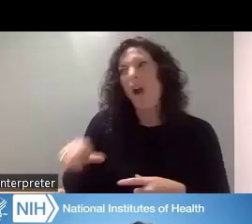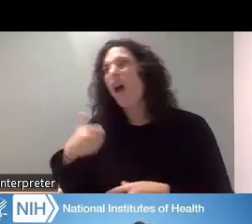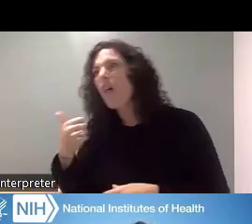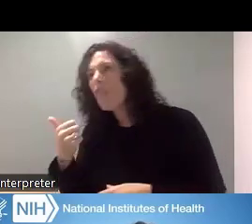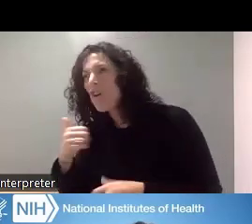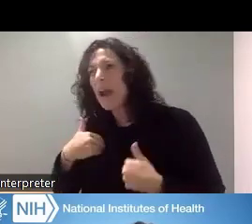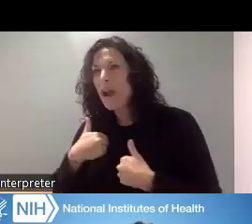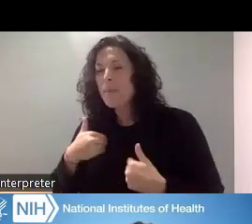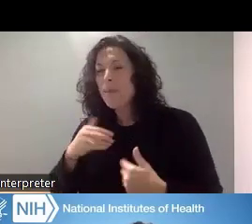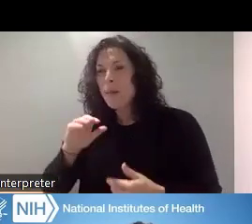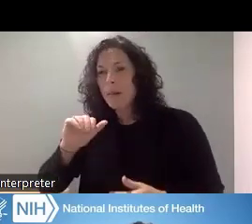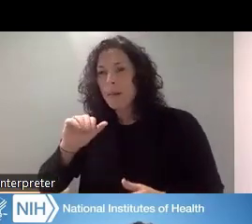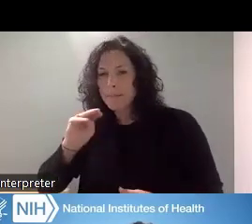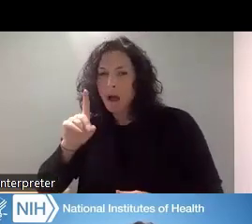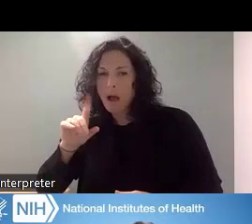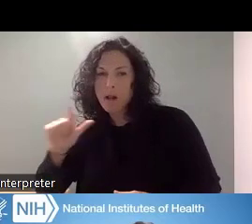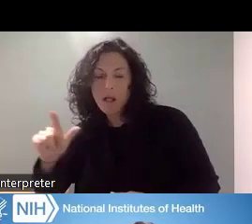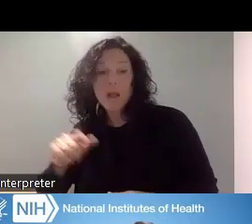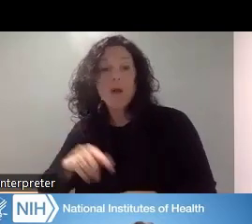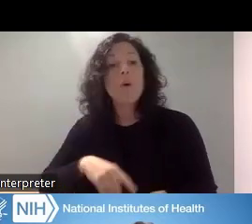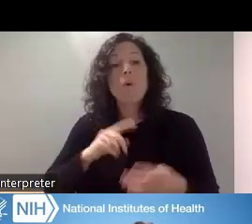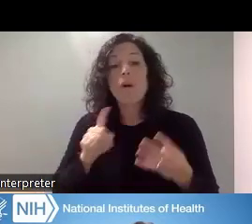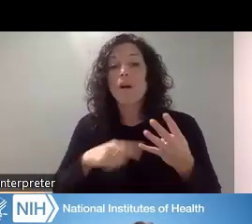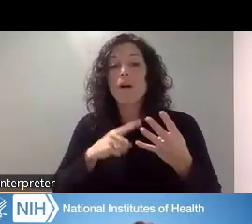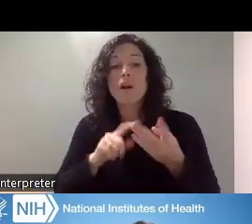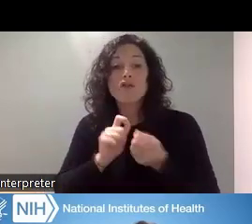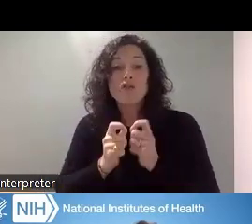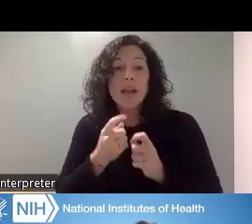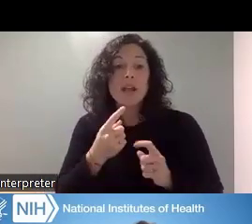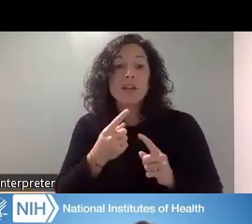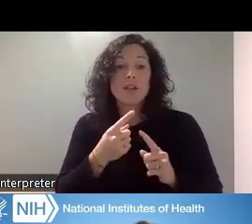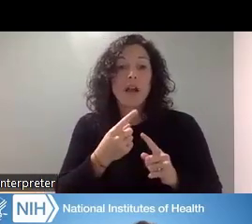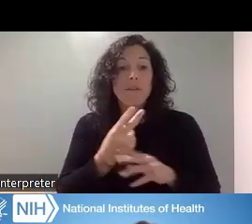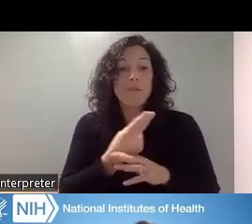from the originally approved use of vertebrate animals that was in your application.